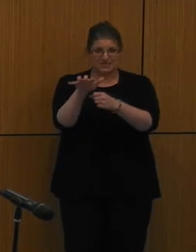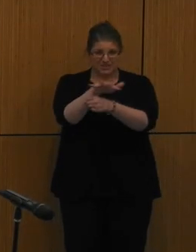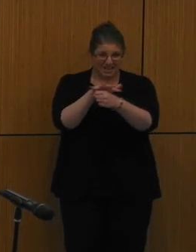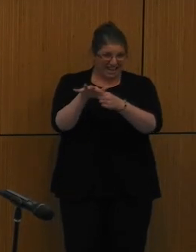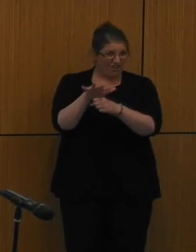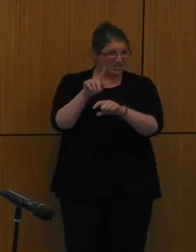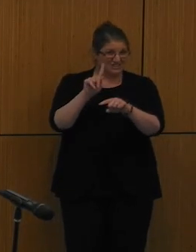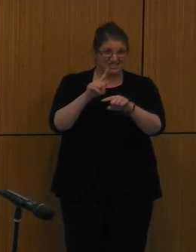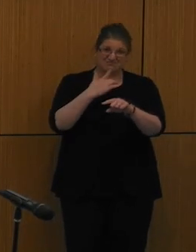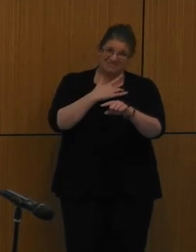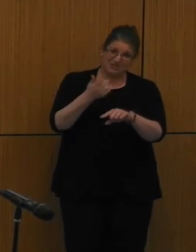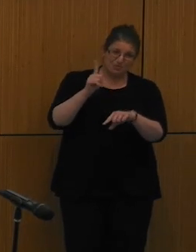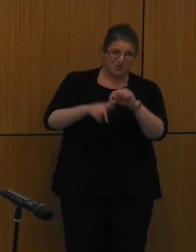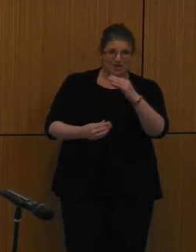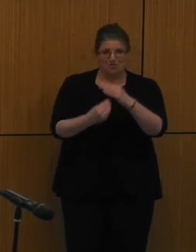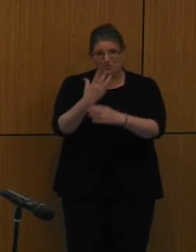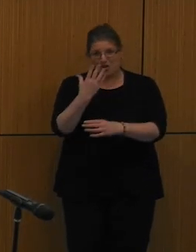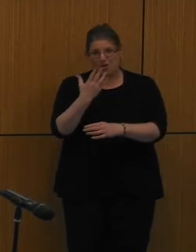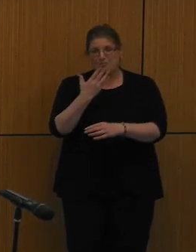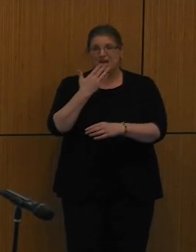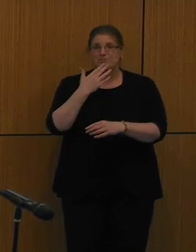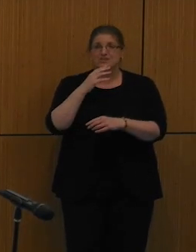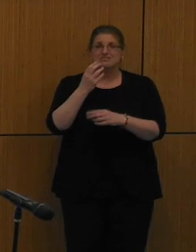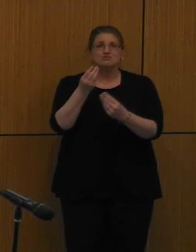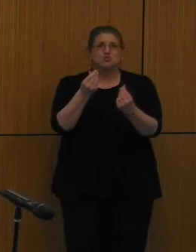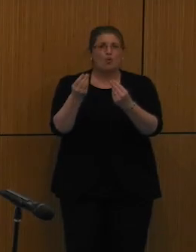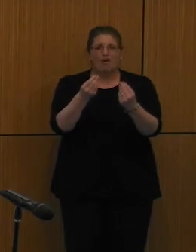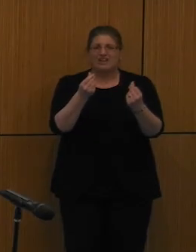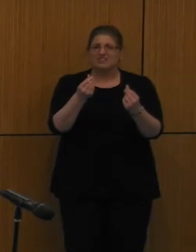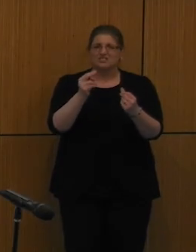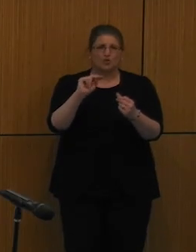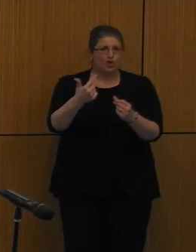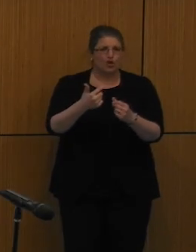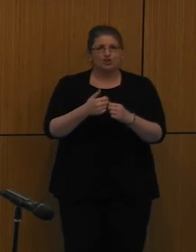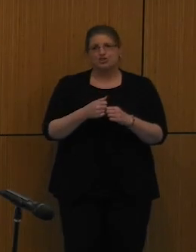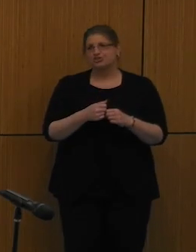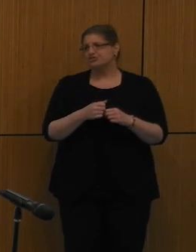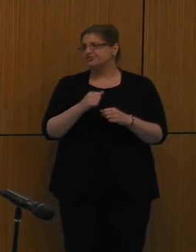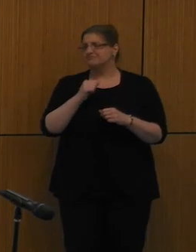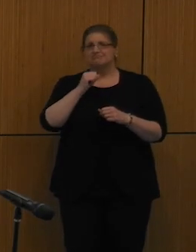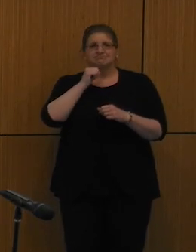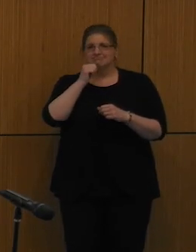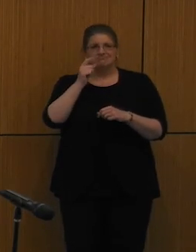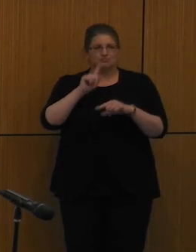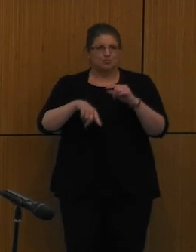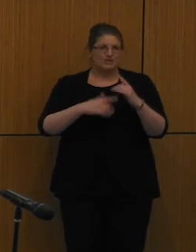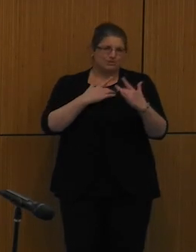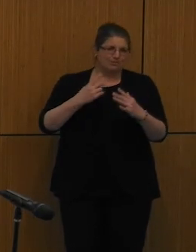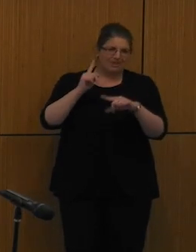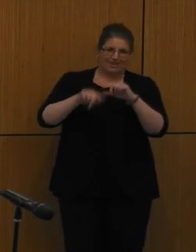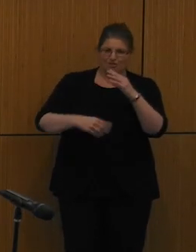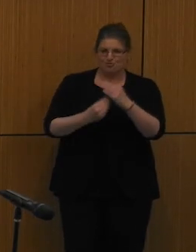it's places with poor soils that are not, equipped to be just like our gardens. But, where we're more and more